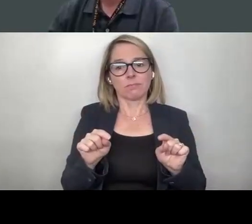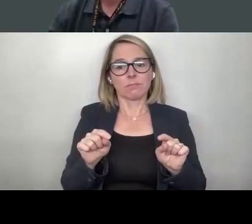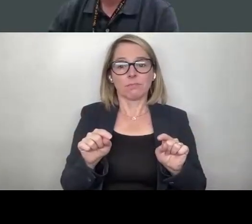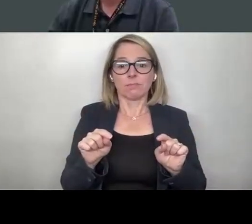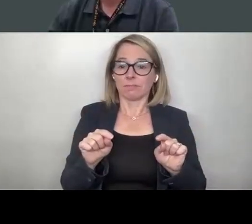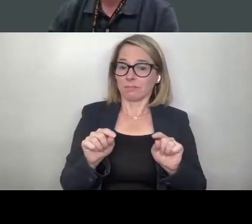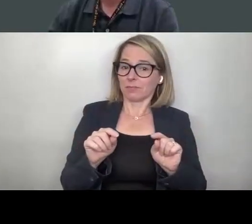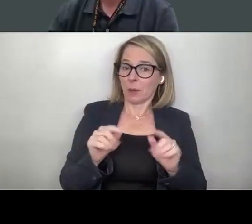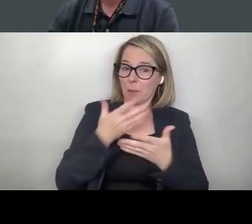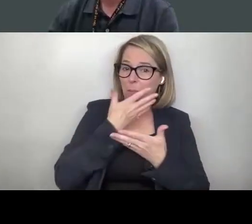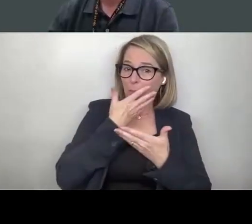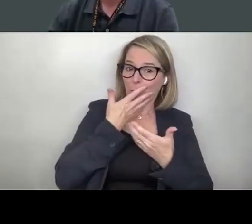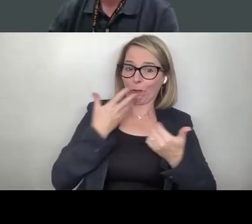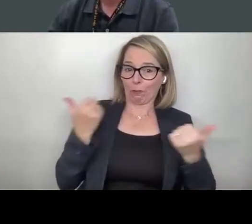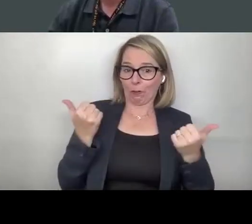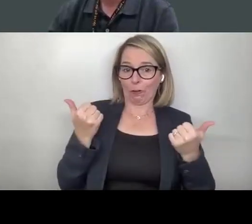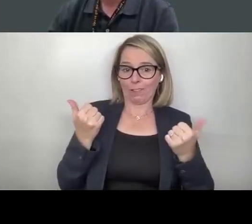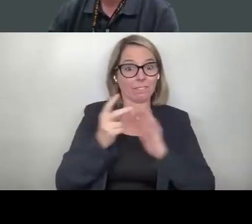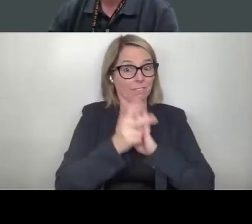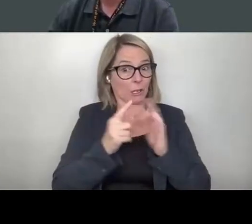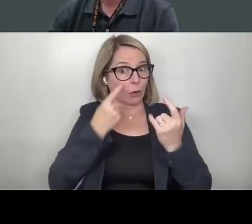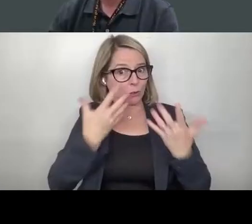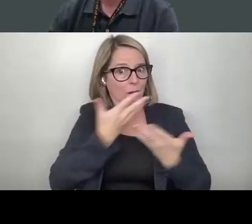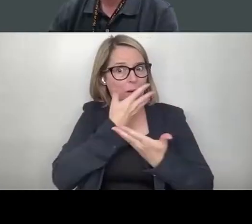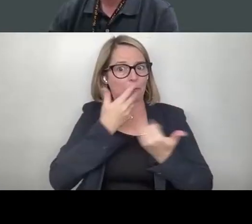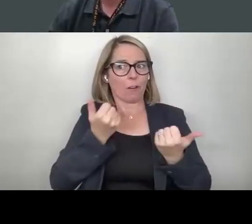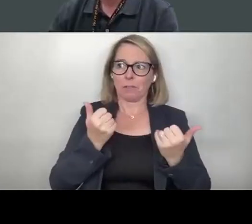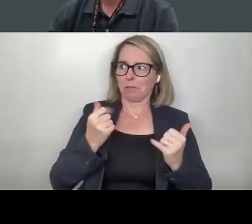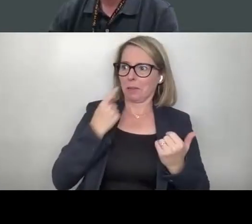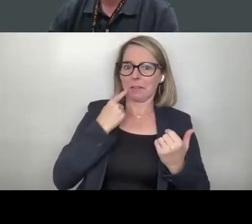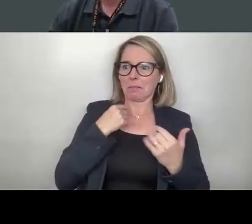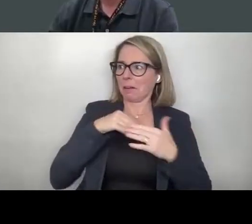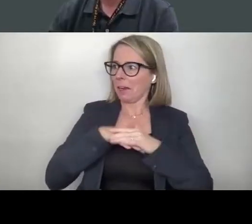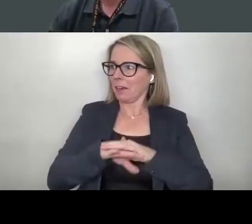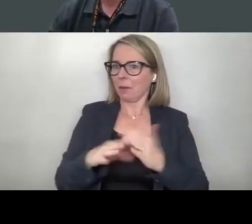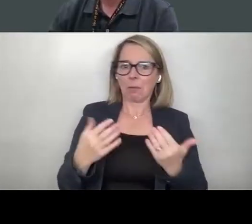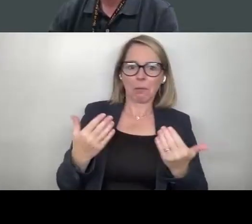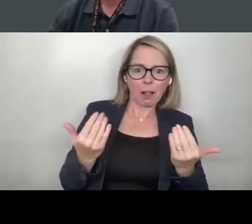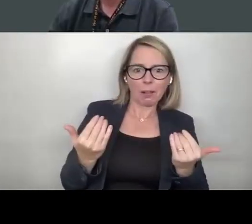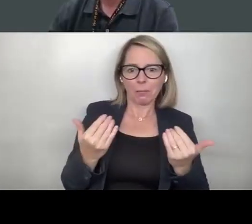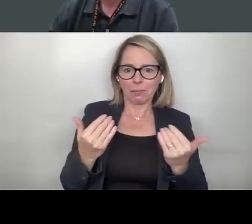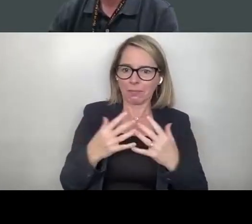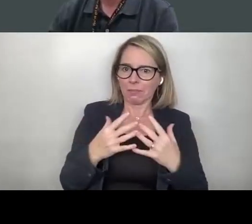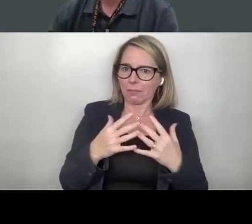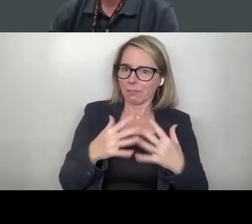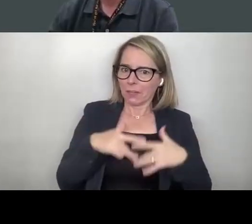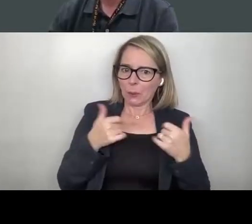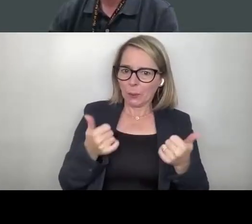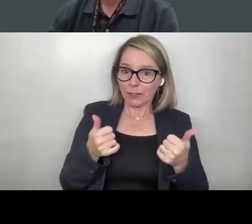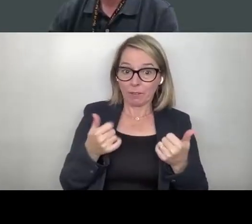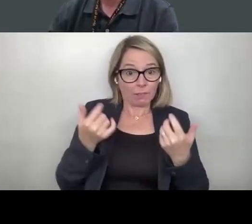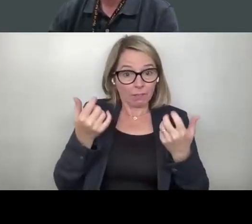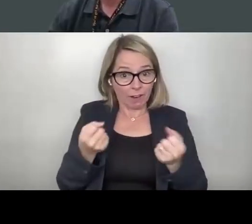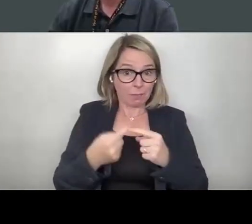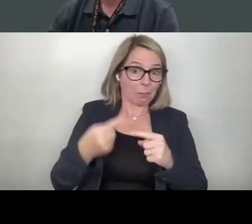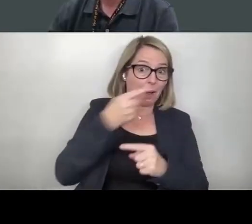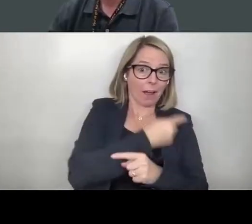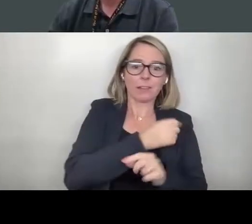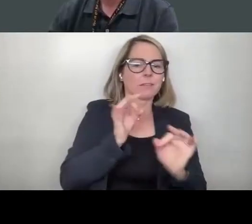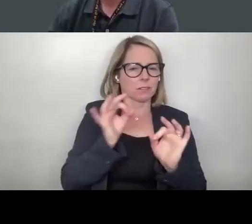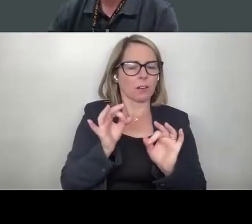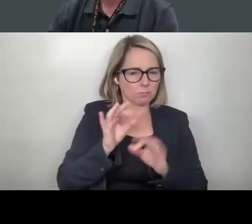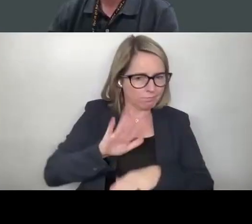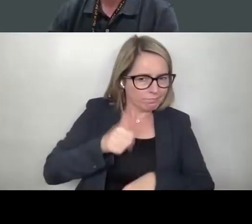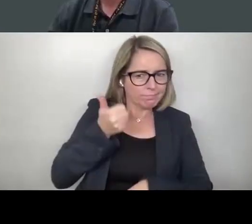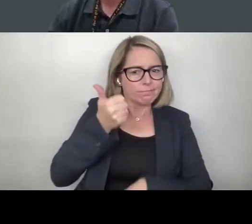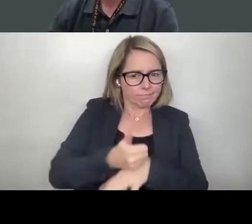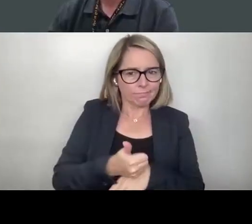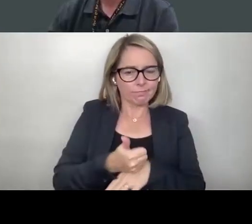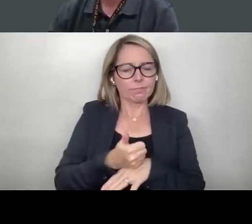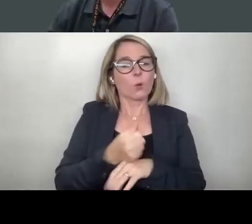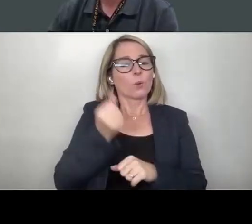video looks now, right? Yes, people can have challenges in various settings. What I think